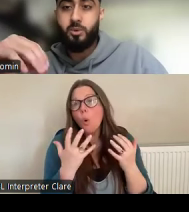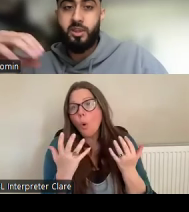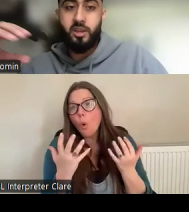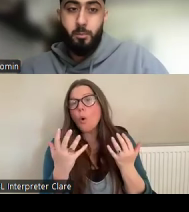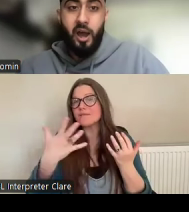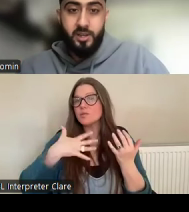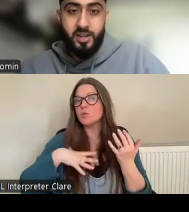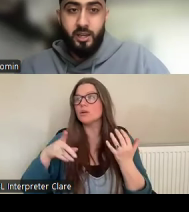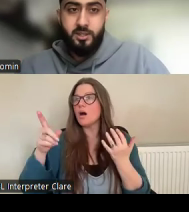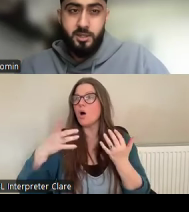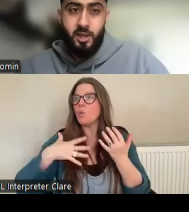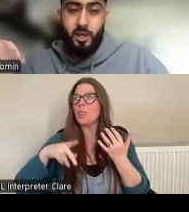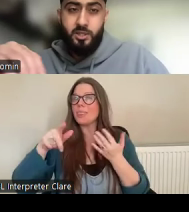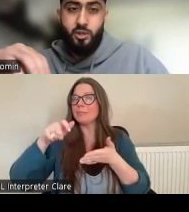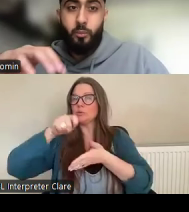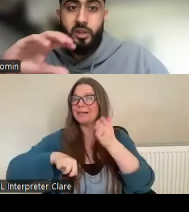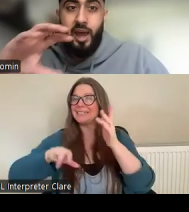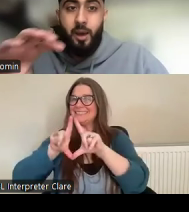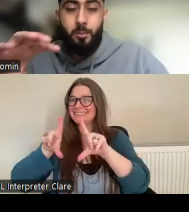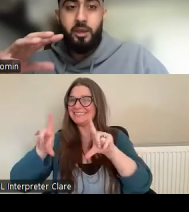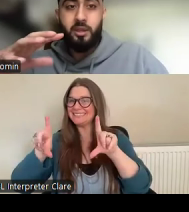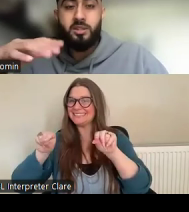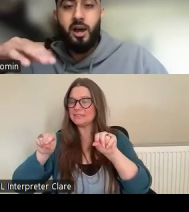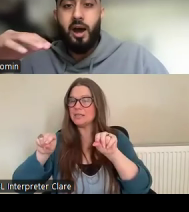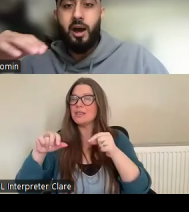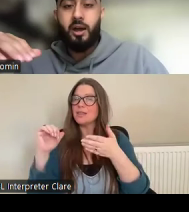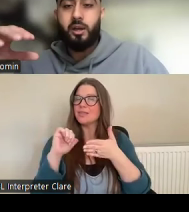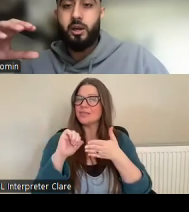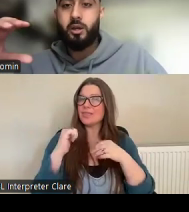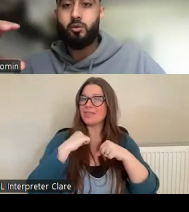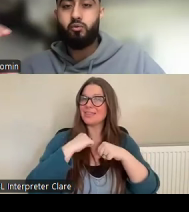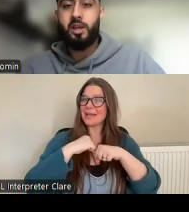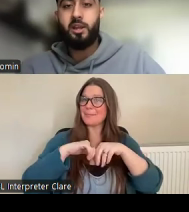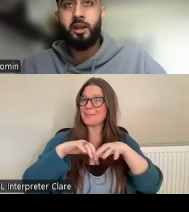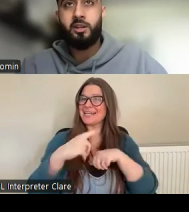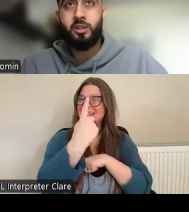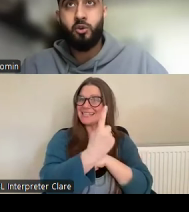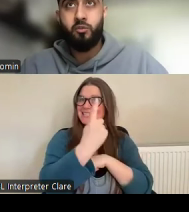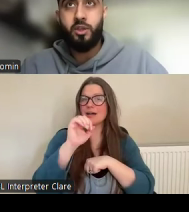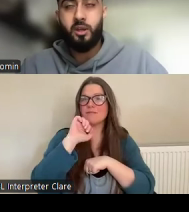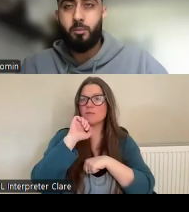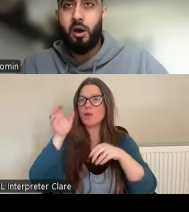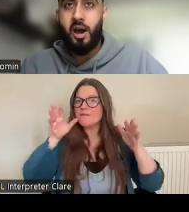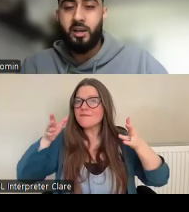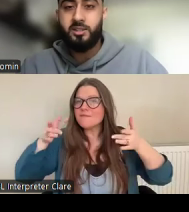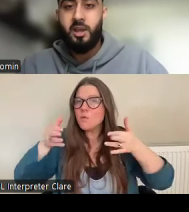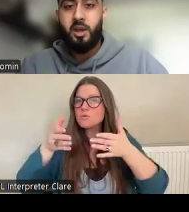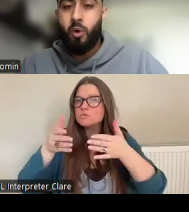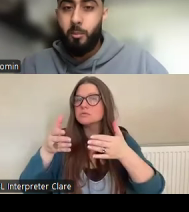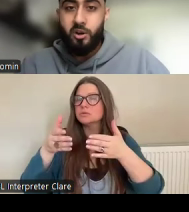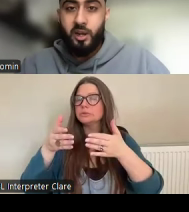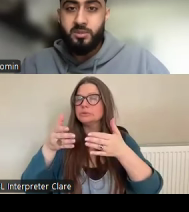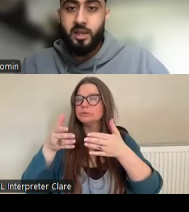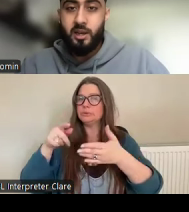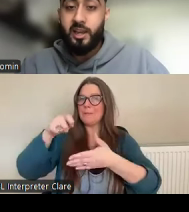where they can buy the tickets. Campaigns, I really like to think about as what product I'm selling